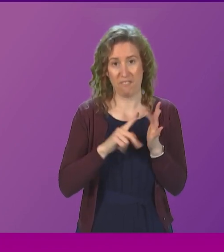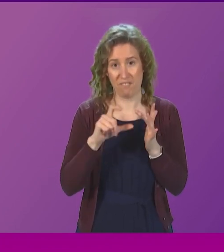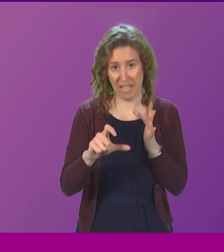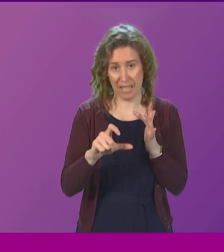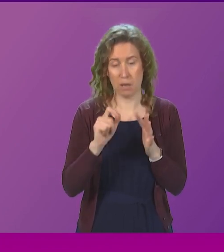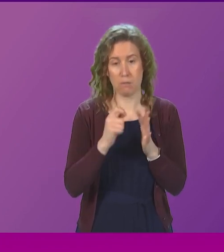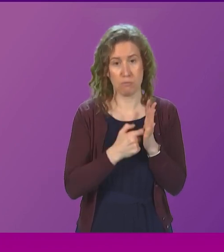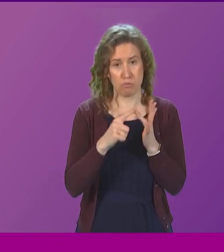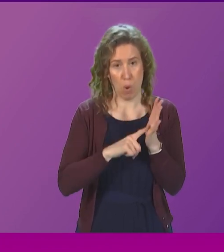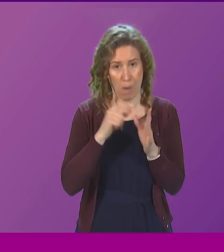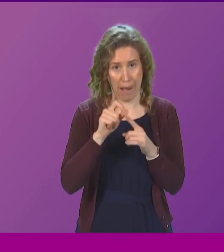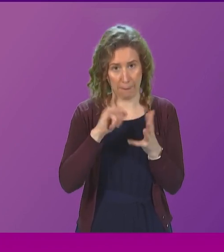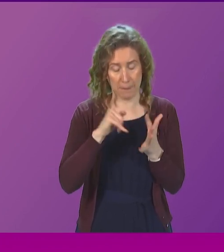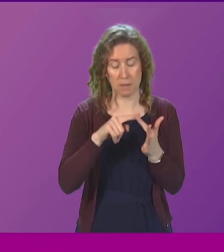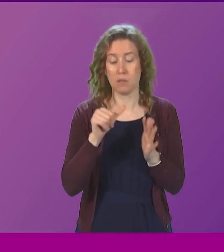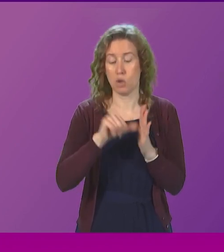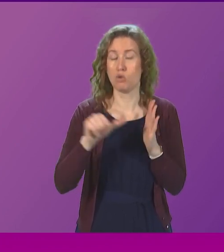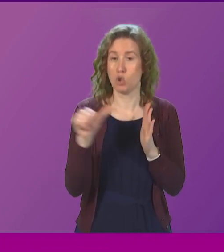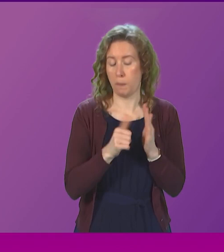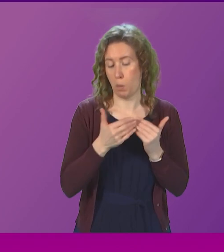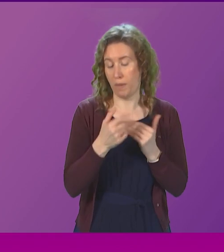by order of the Cabinet Secretary for Health and Social Care, Humza Yousaf.